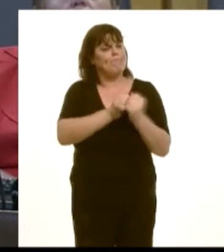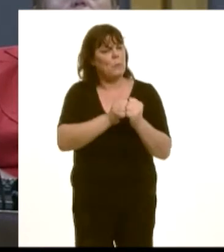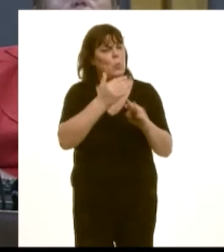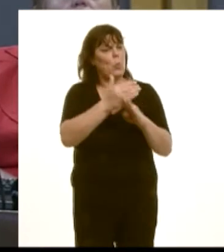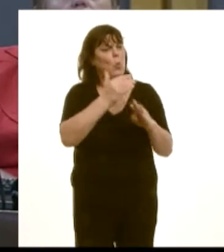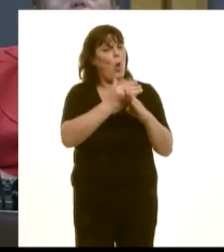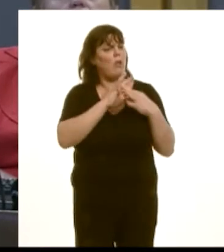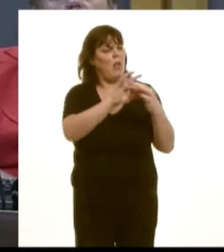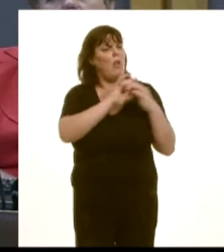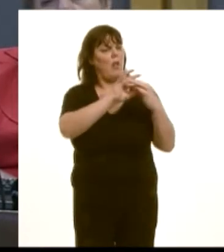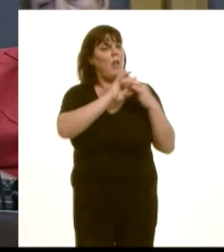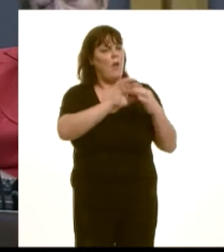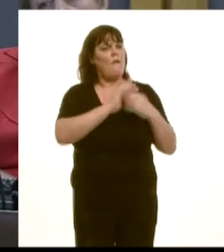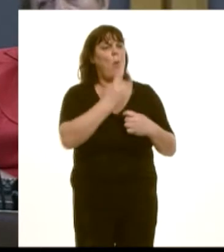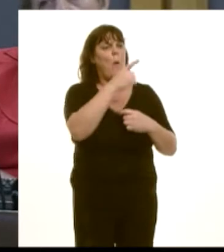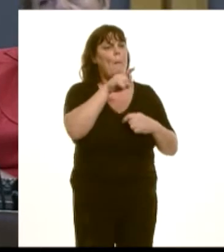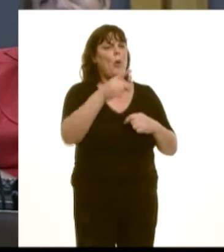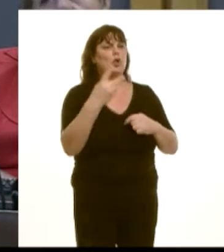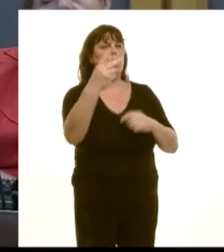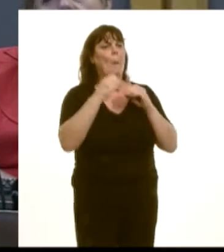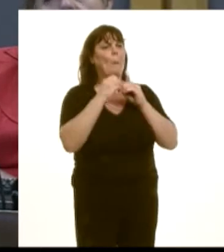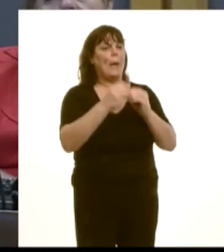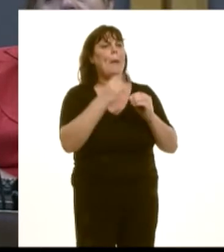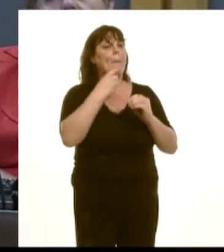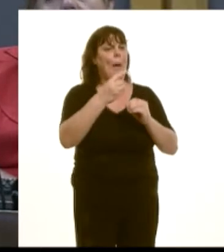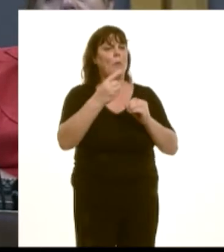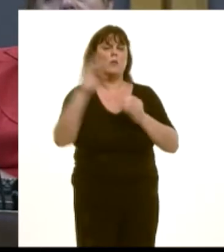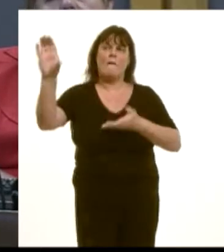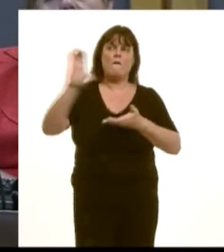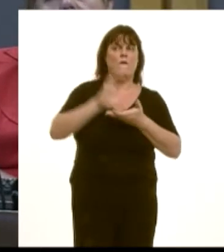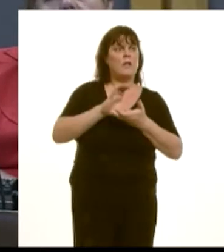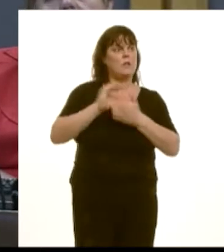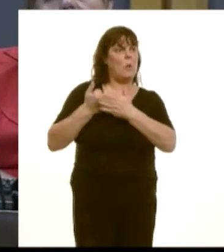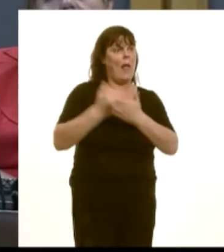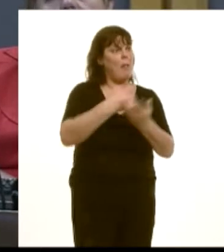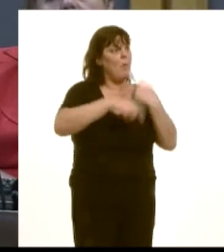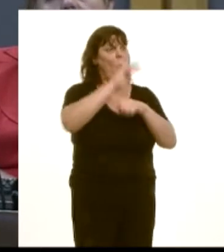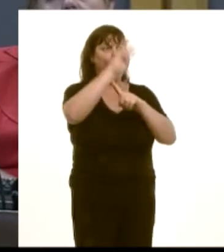an additional, 1.2 billion for Welsh public services and for our economy, so will you